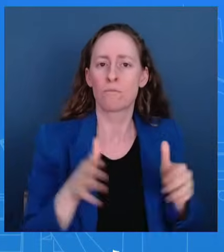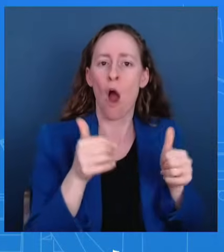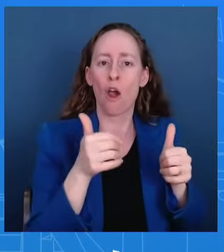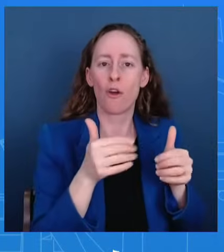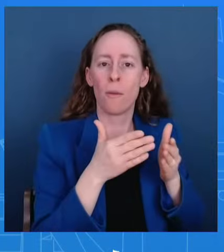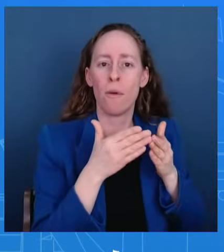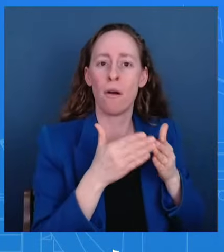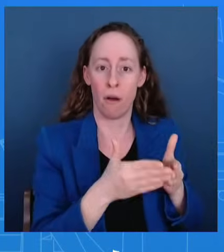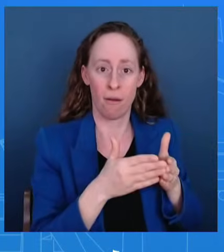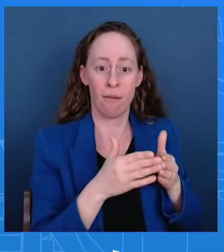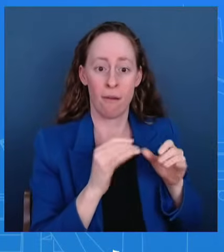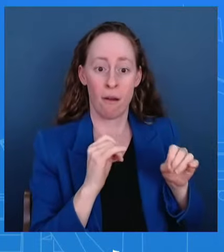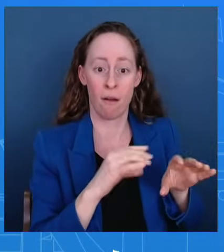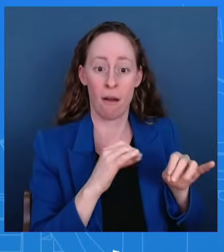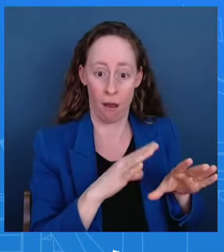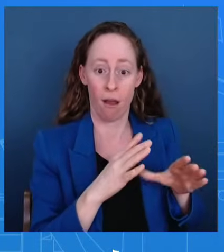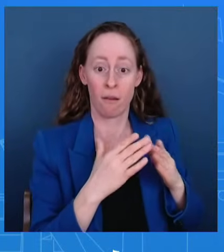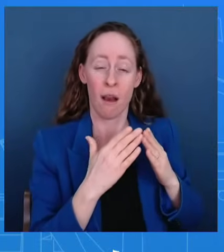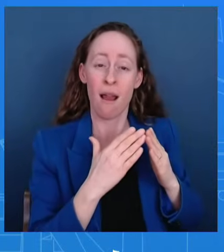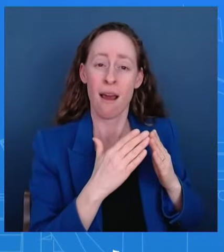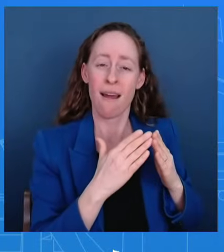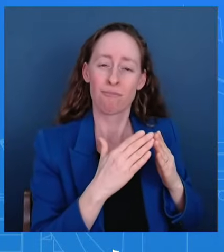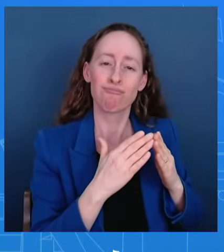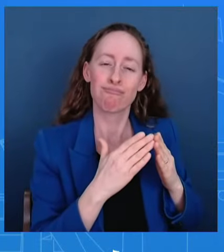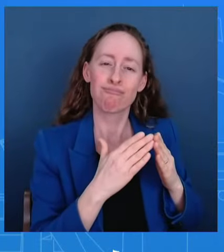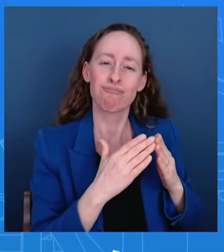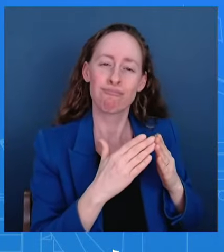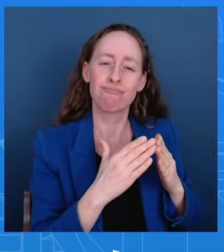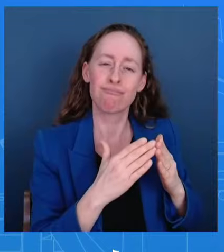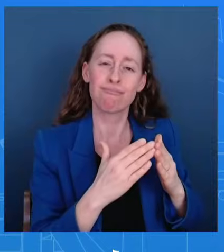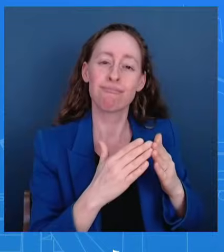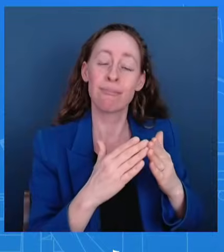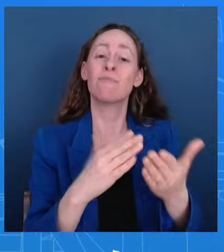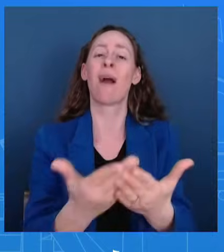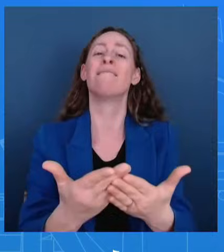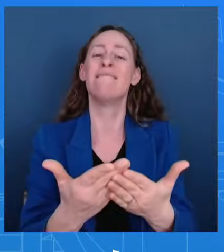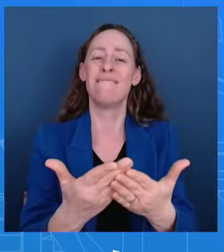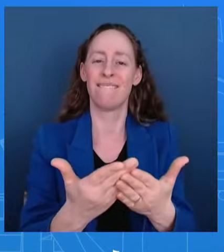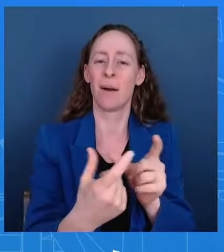then can transload the material onto the pier. I mean, you've seen the pictures of the pier.